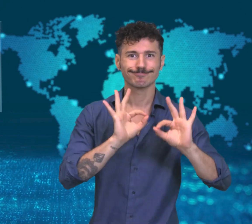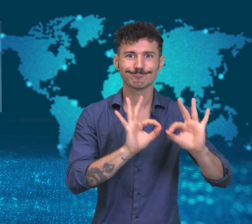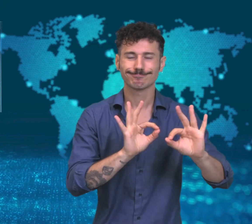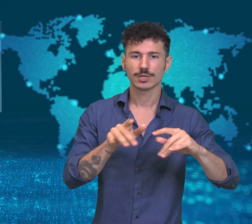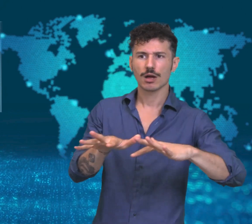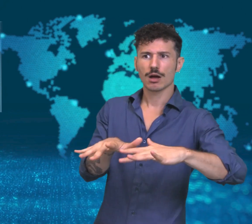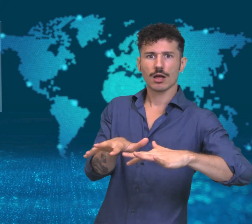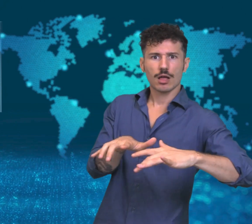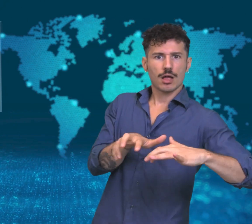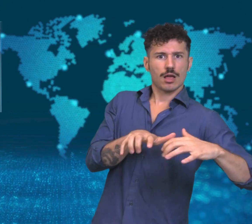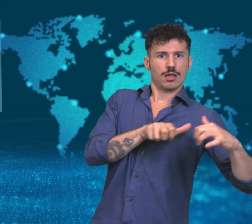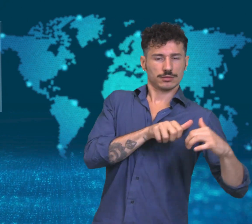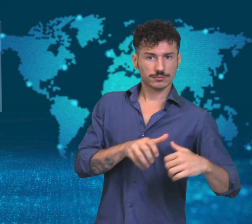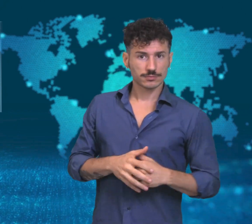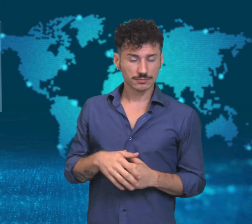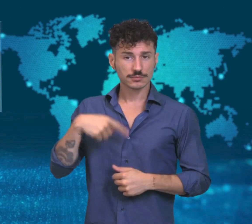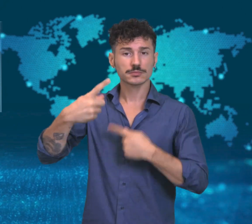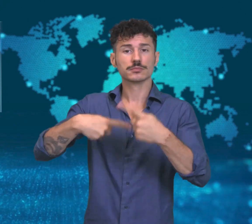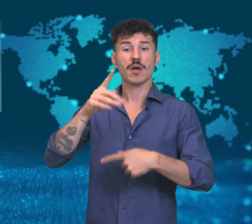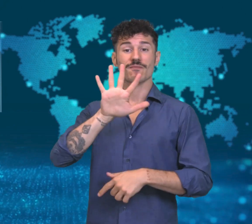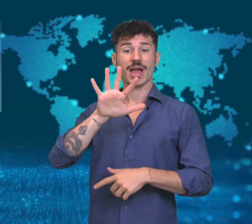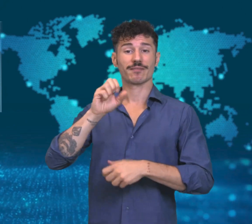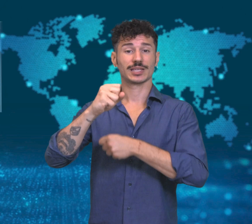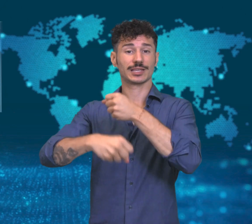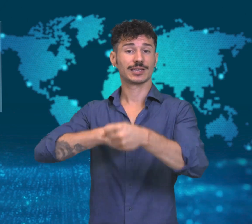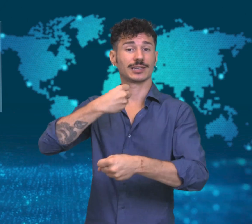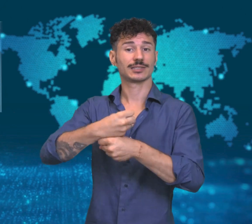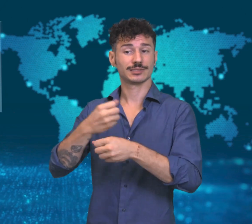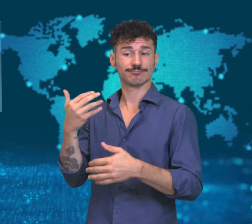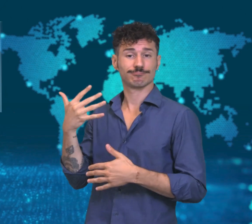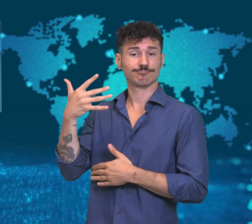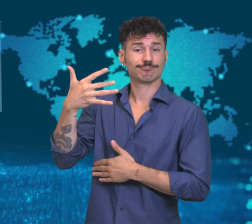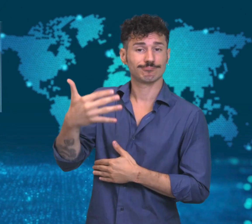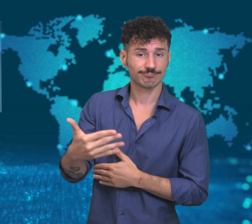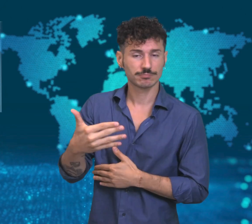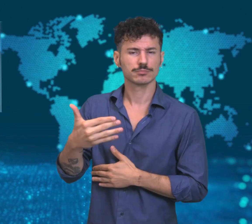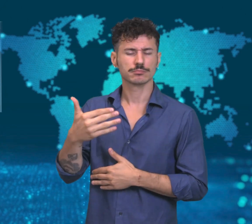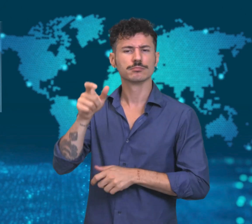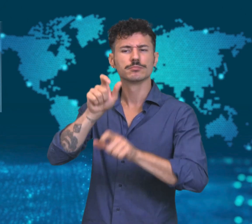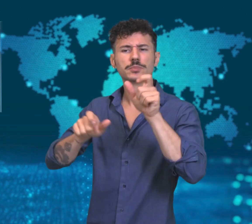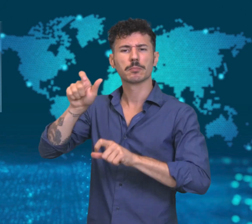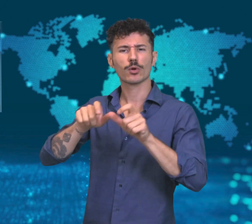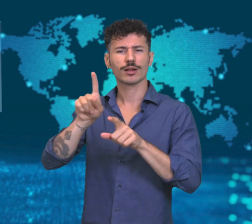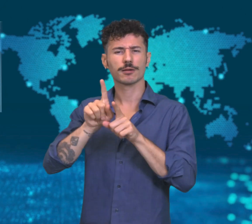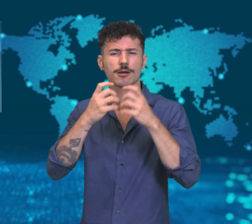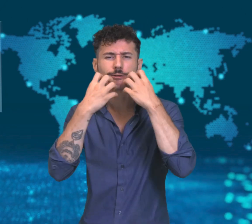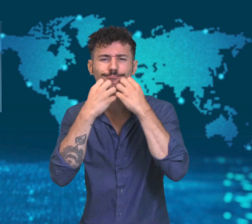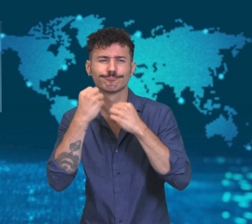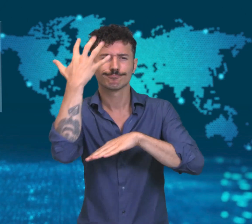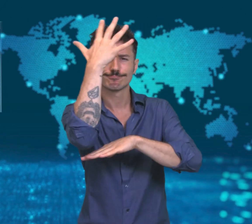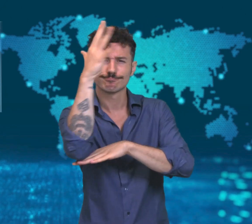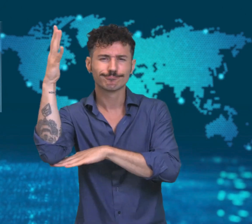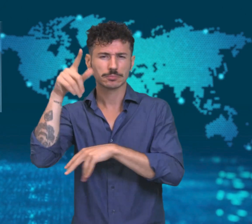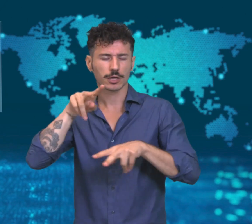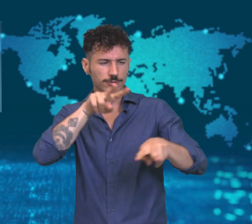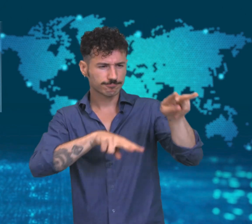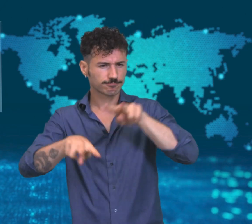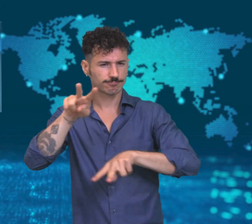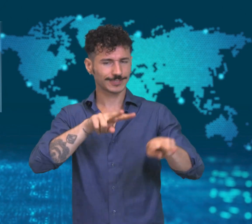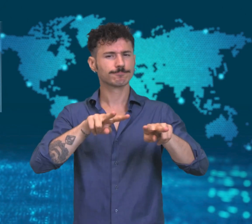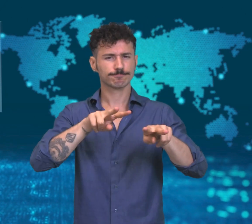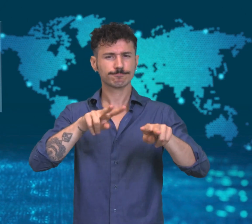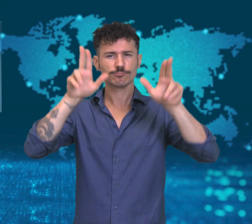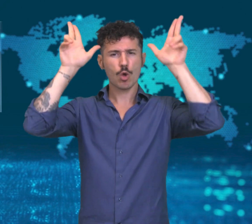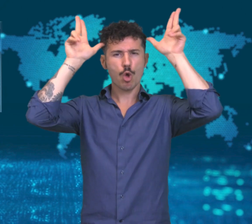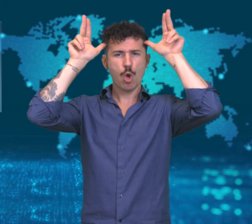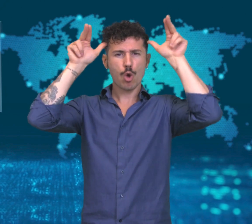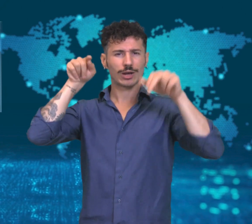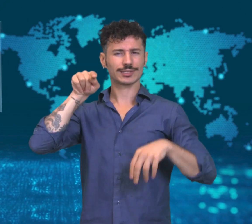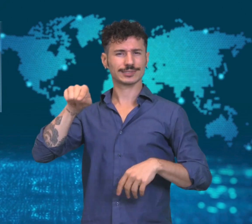conservationists identified wild horses as a good way to remove the harmful plants.